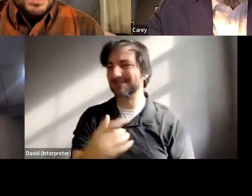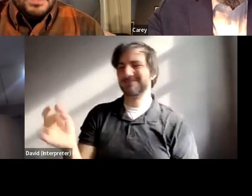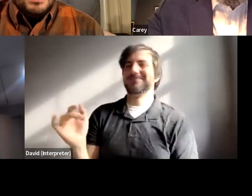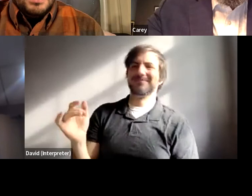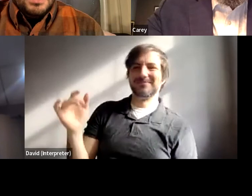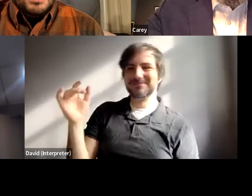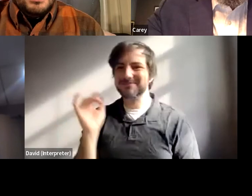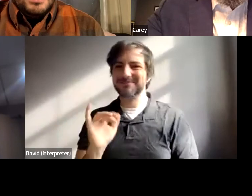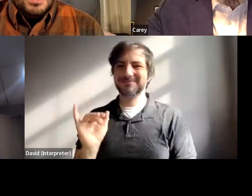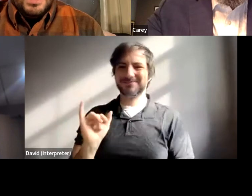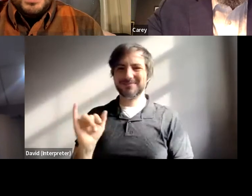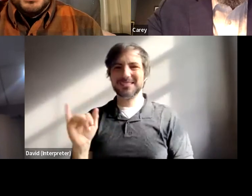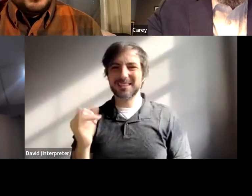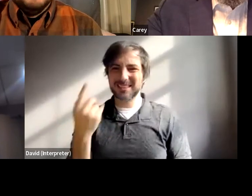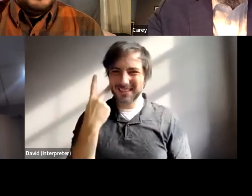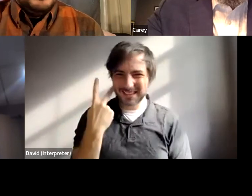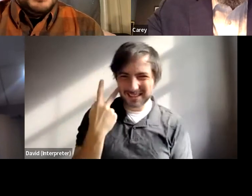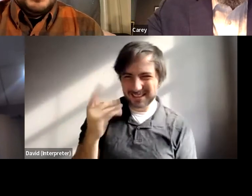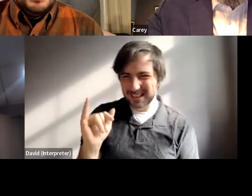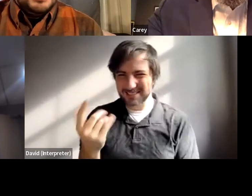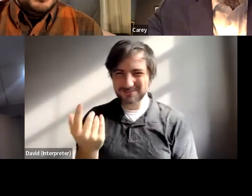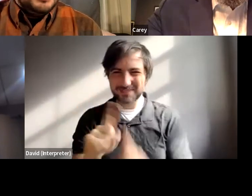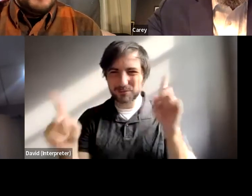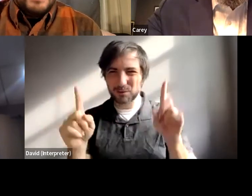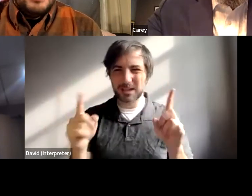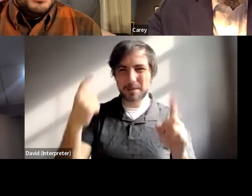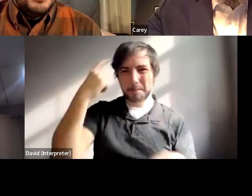. I was missing it. As soon as I found it,